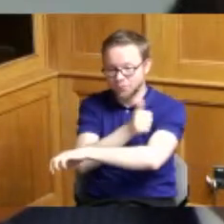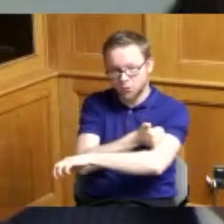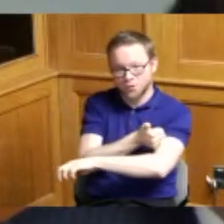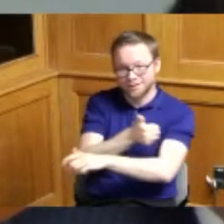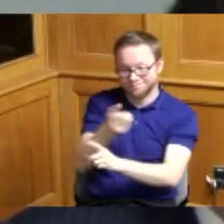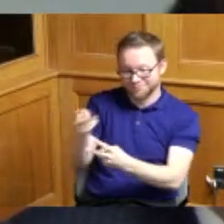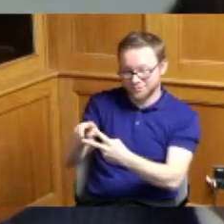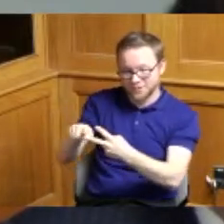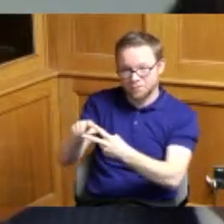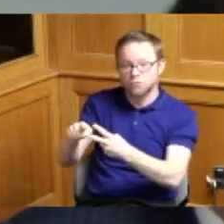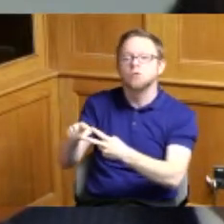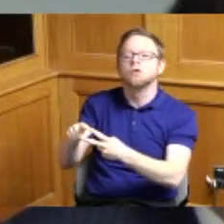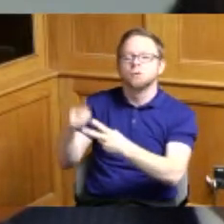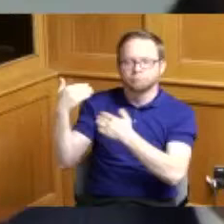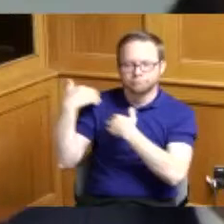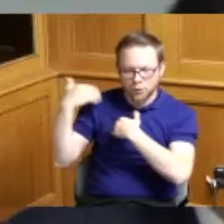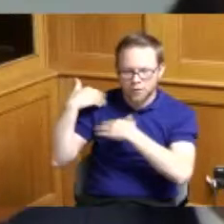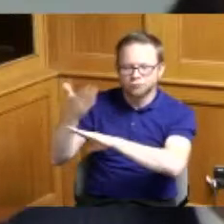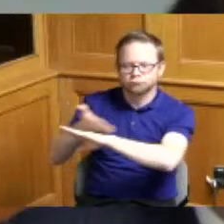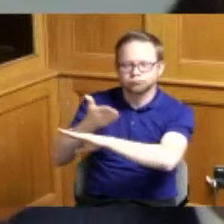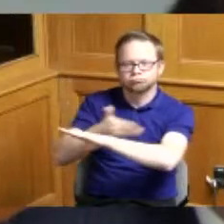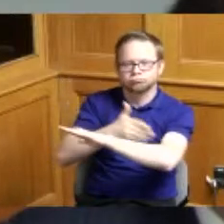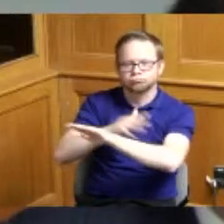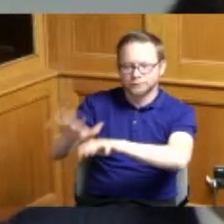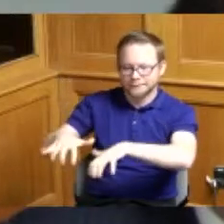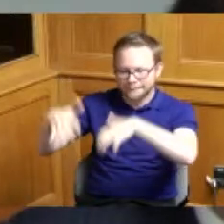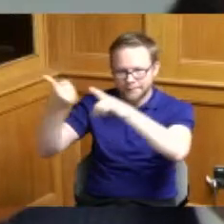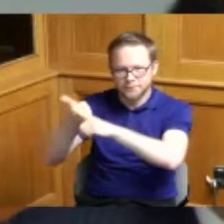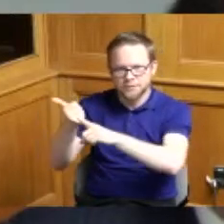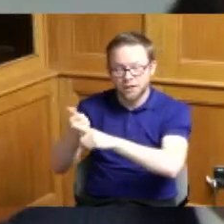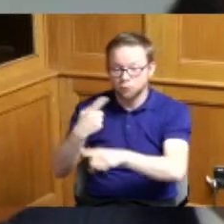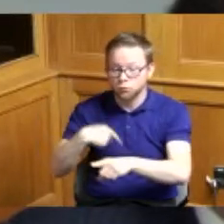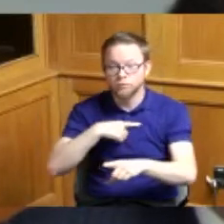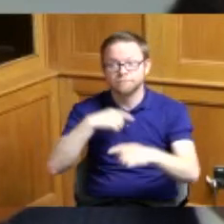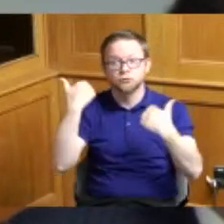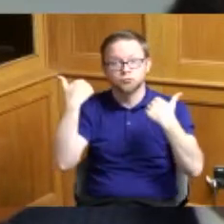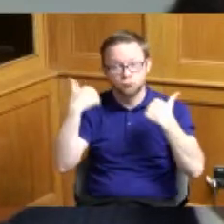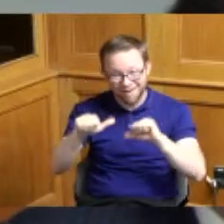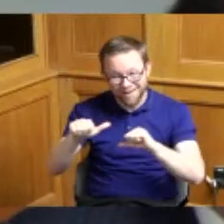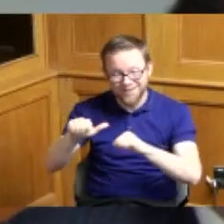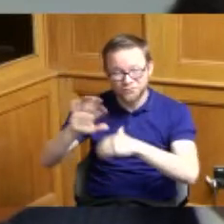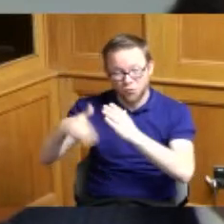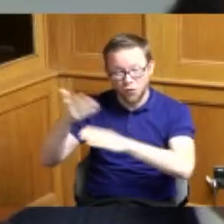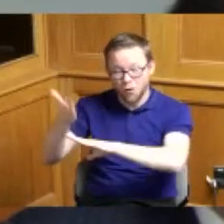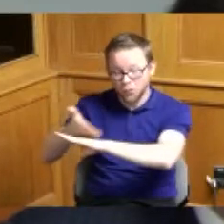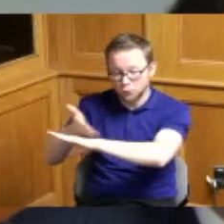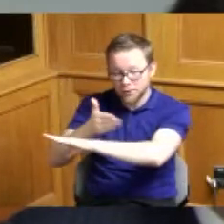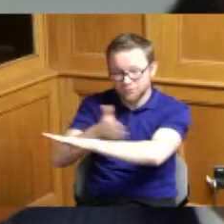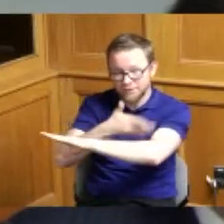renovations we have done our best to link those renovations to what is in exhibit d